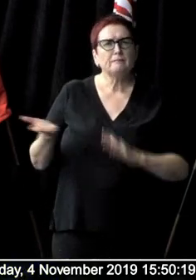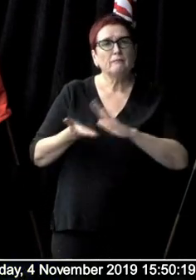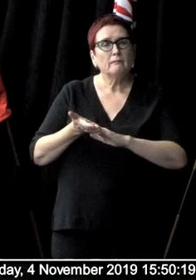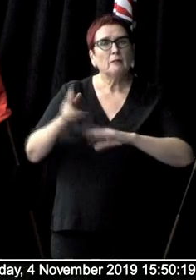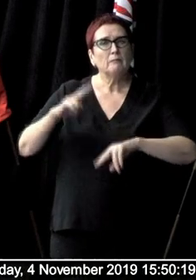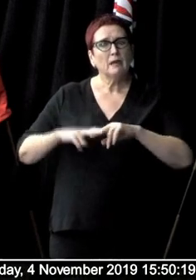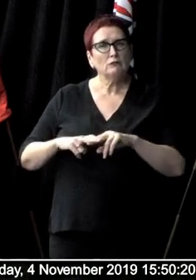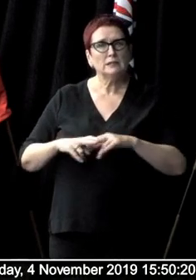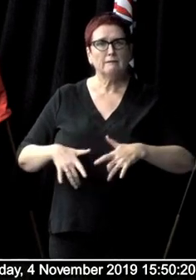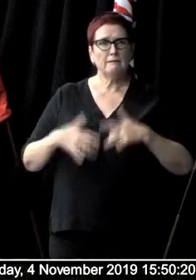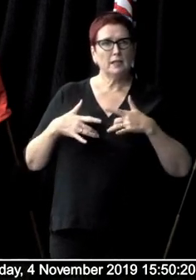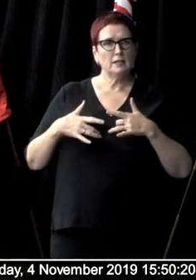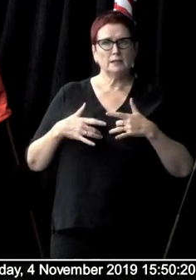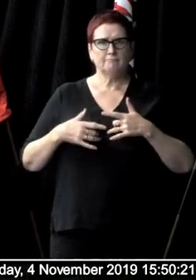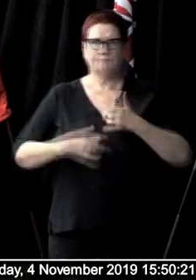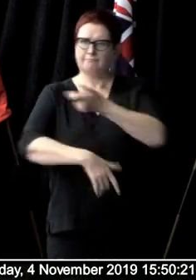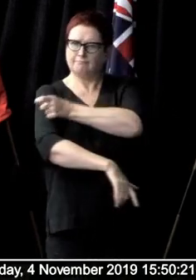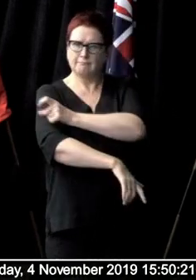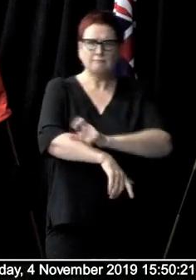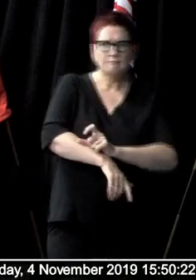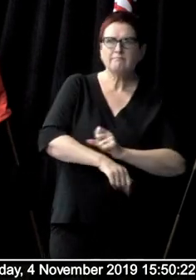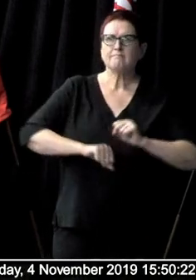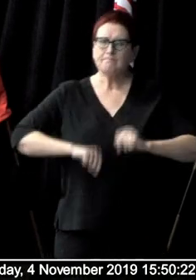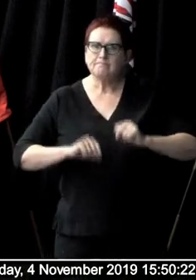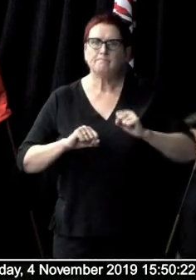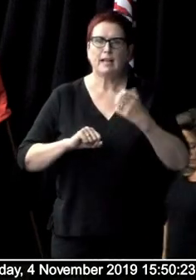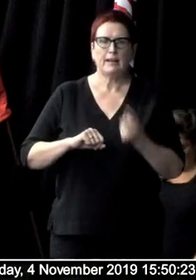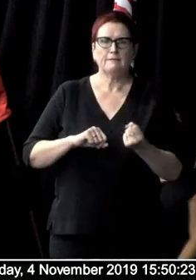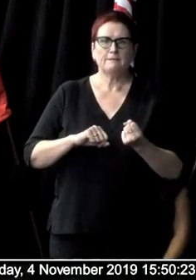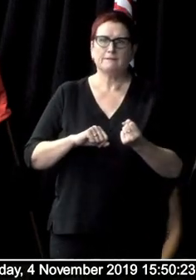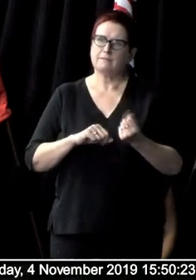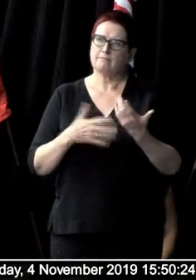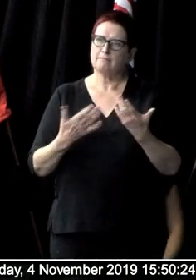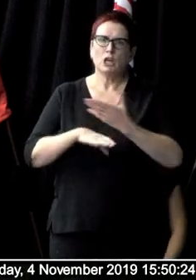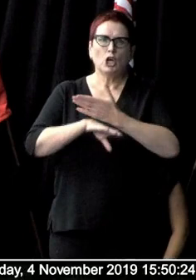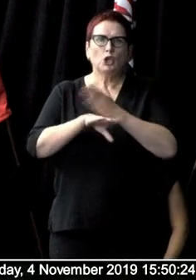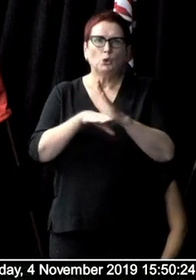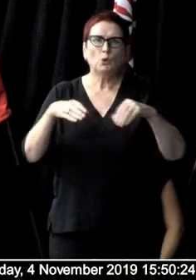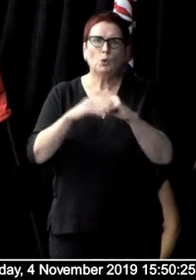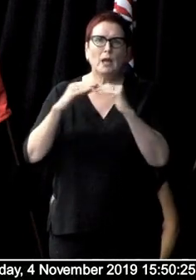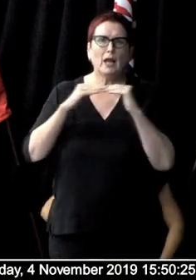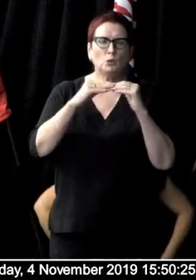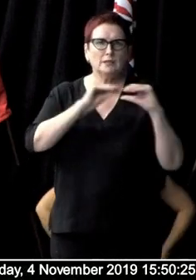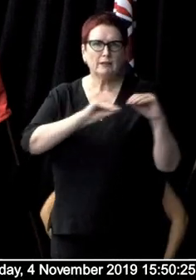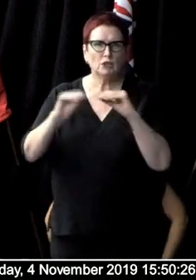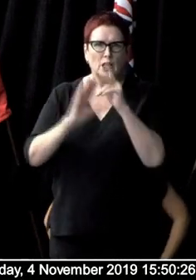They – they feel more confident that there is this new Inclusive Education Policy